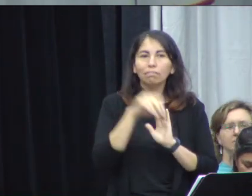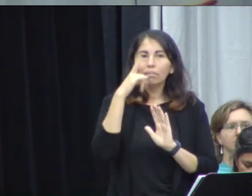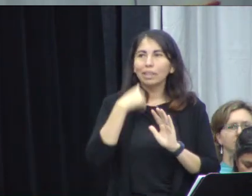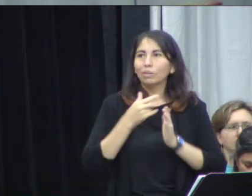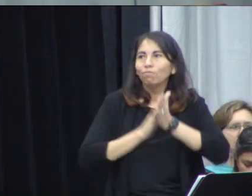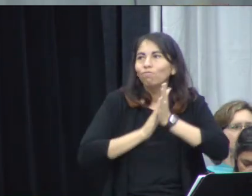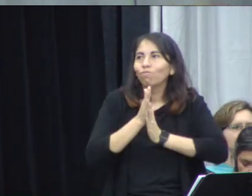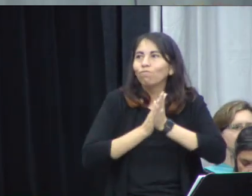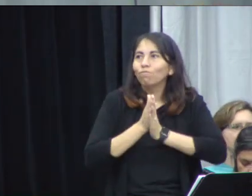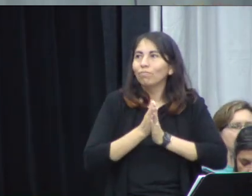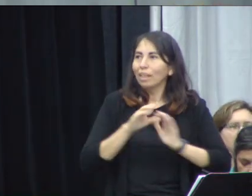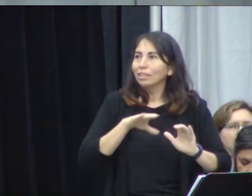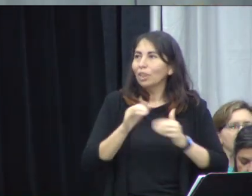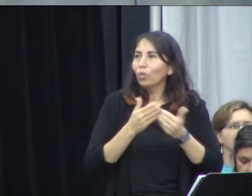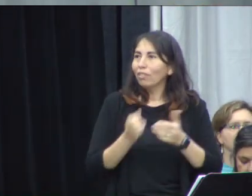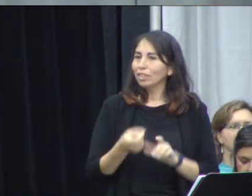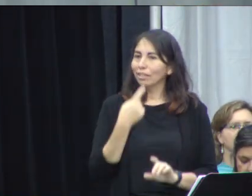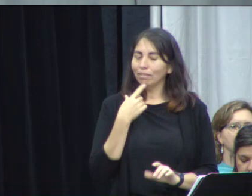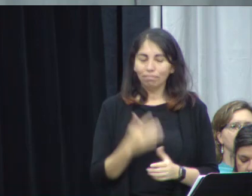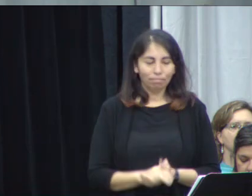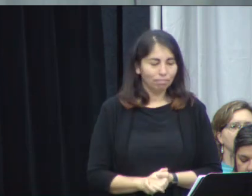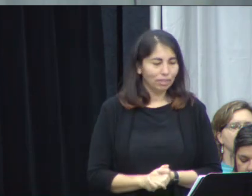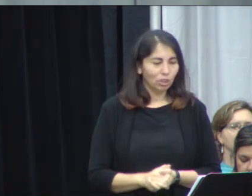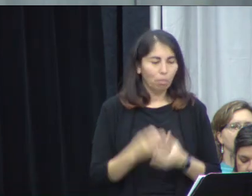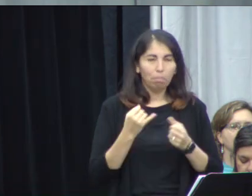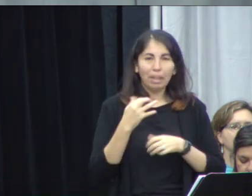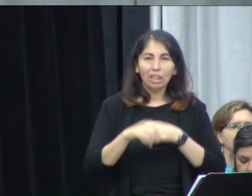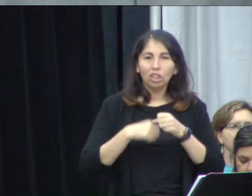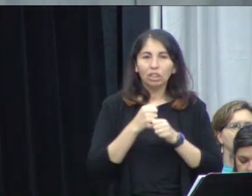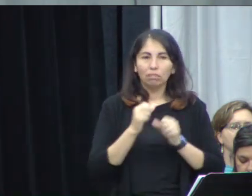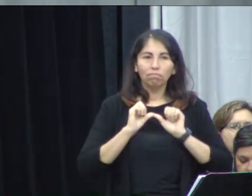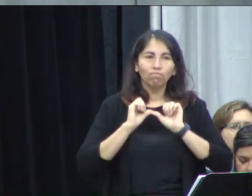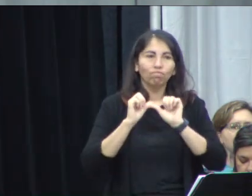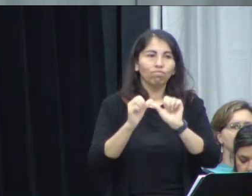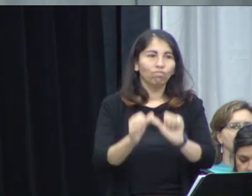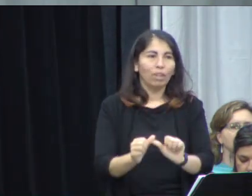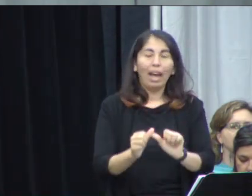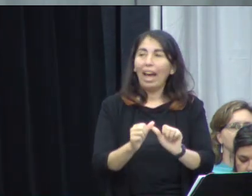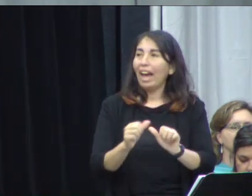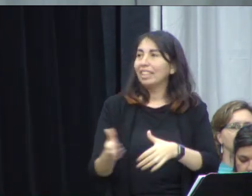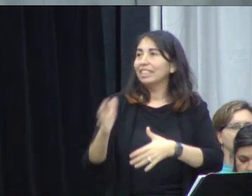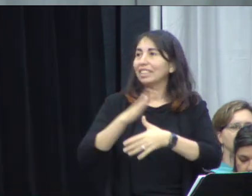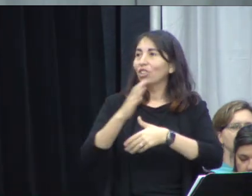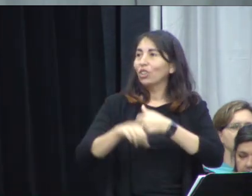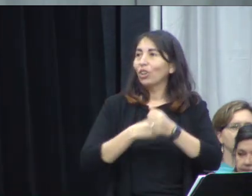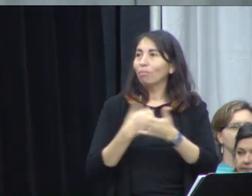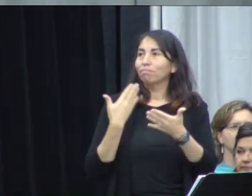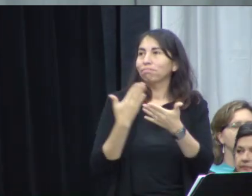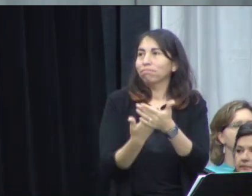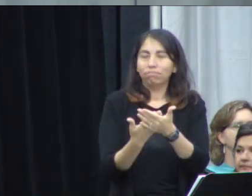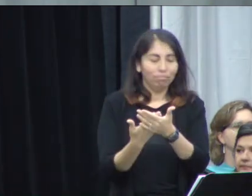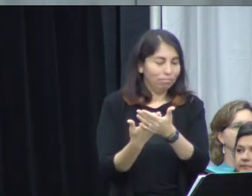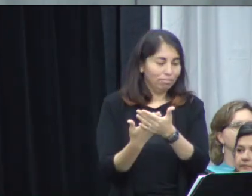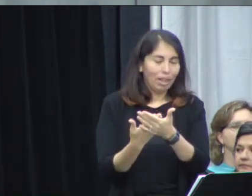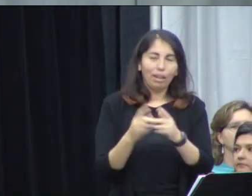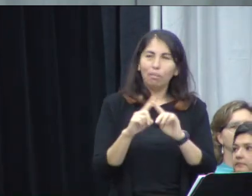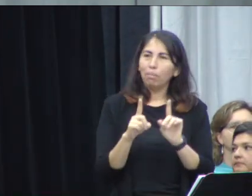Years passed and it was finally senior year, which came along too fast in my opinion because half of sophomore year was pulled away from us.